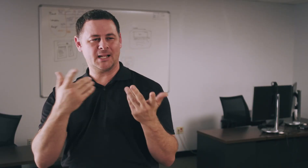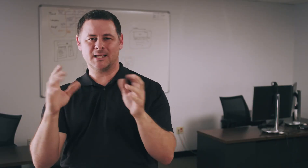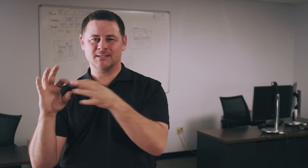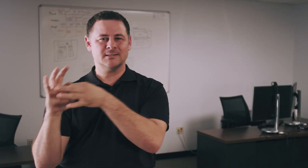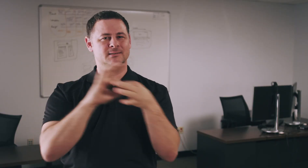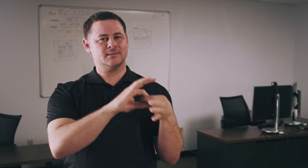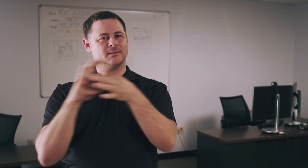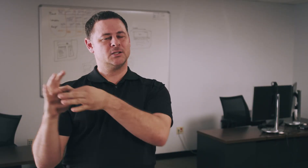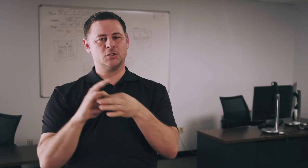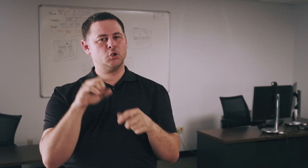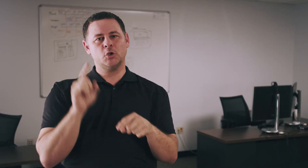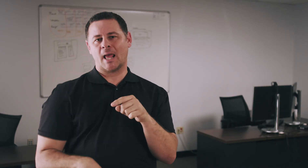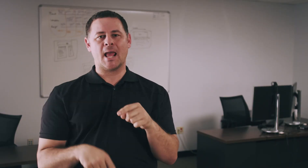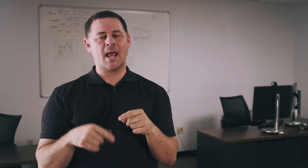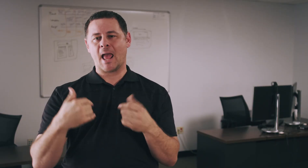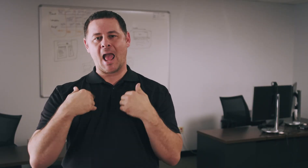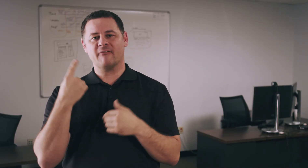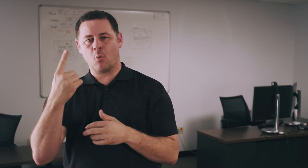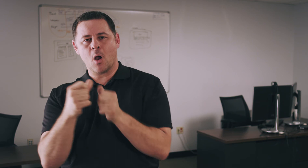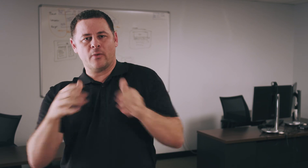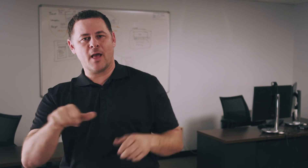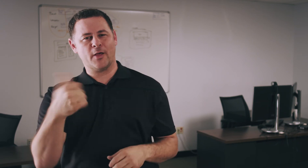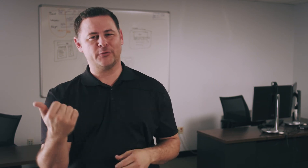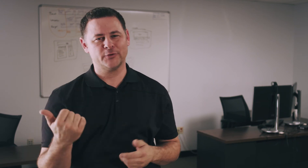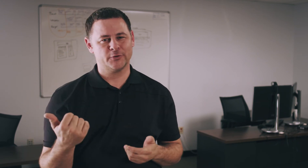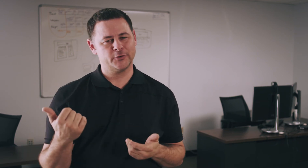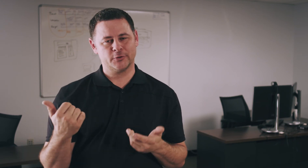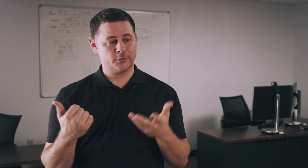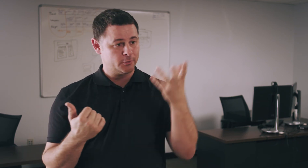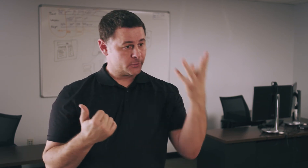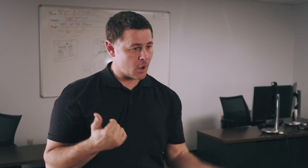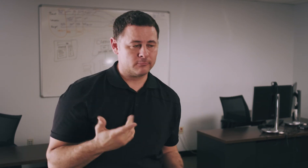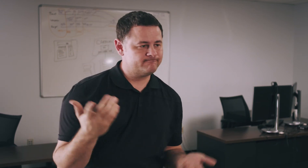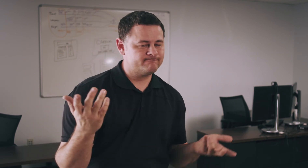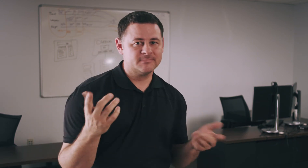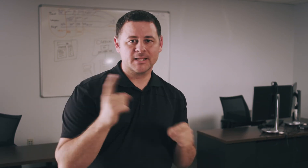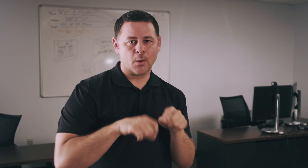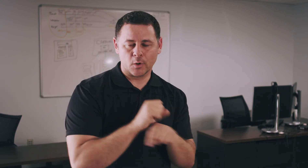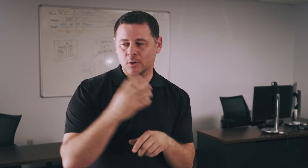They're truly dependent. You can't have one without the other. Take out the hearing person, and you can't work.